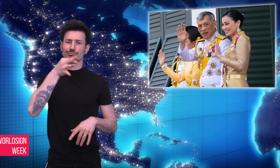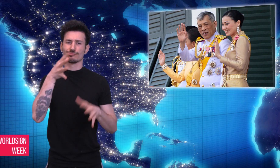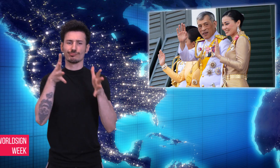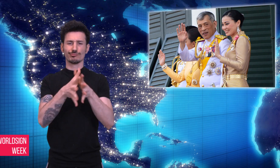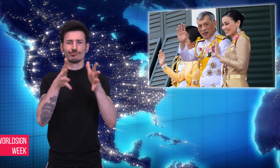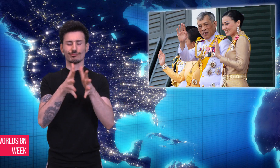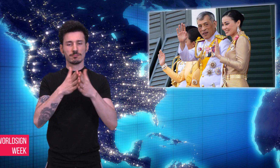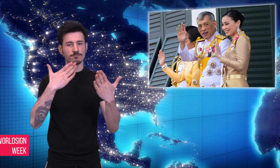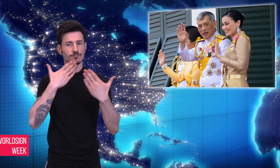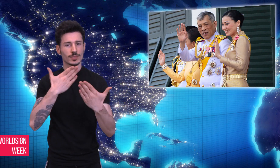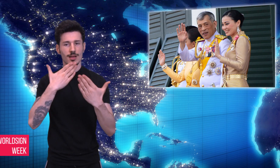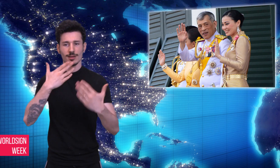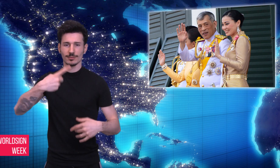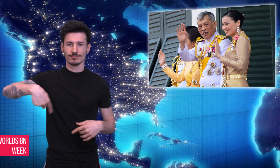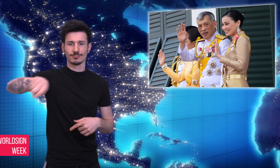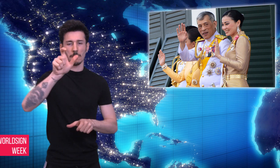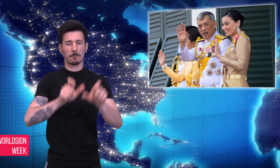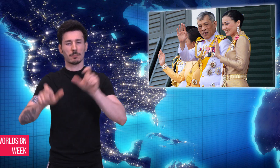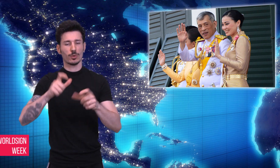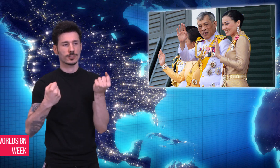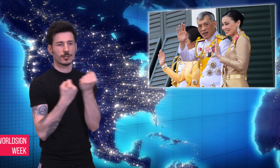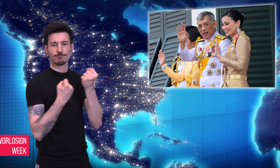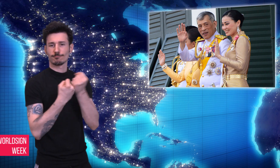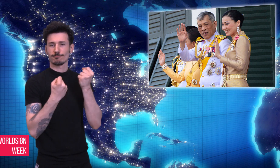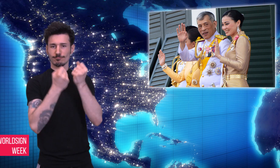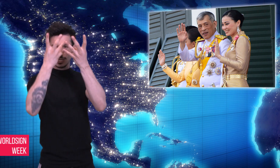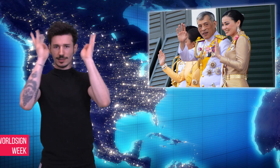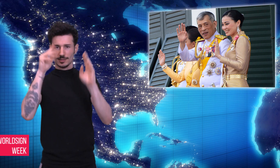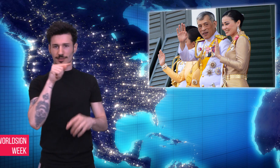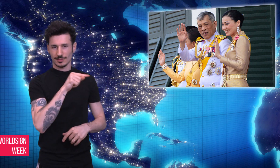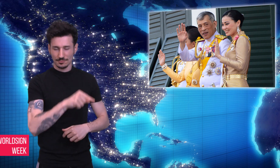on Monday, thanking them for their support.